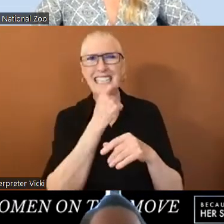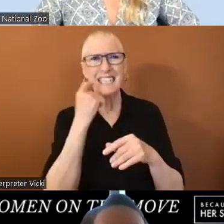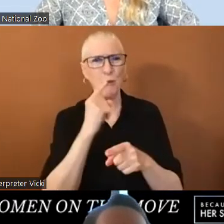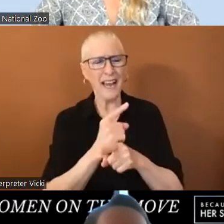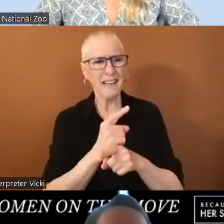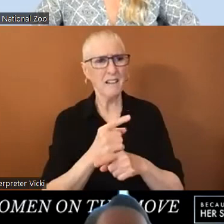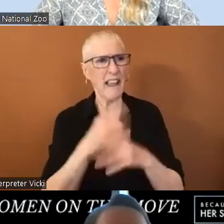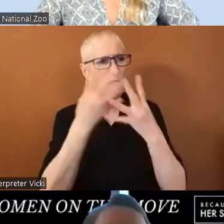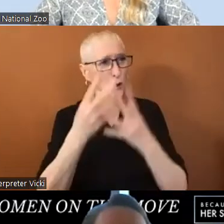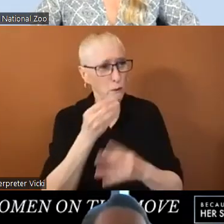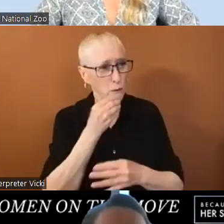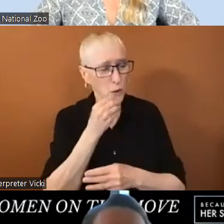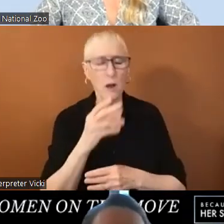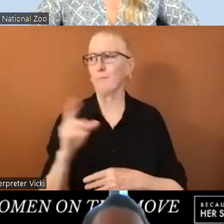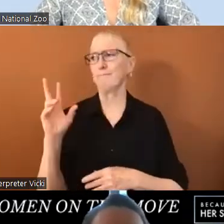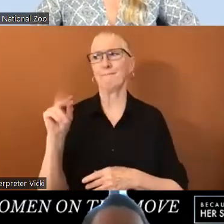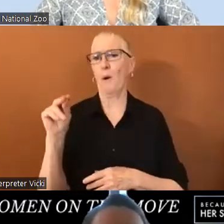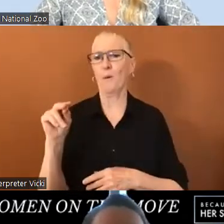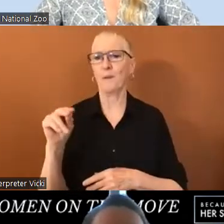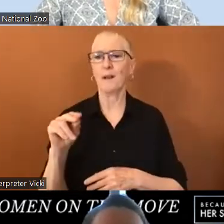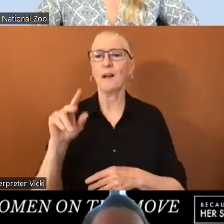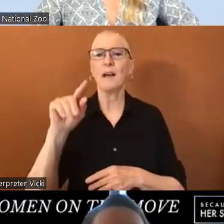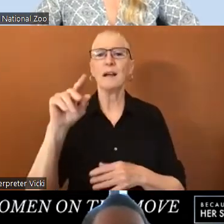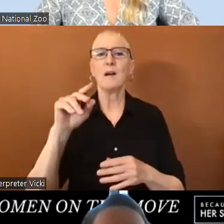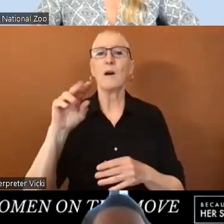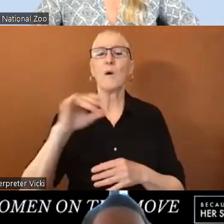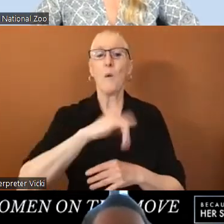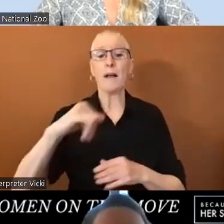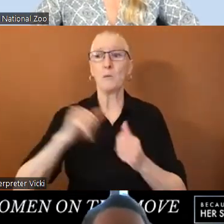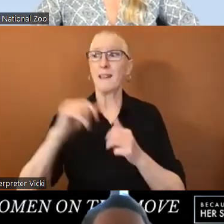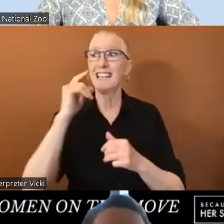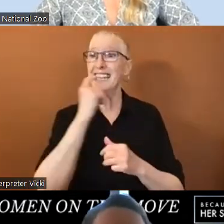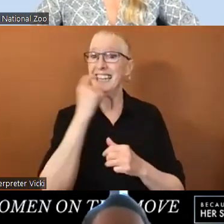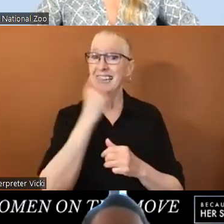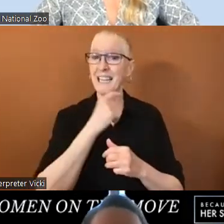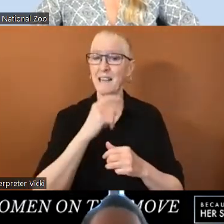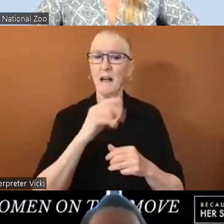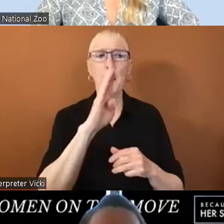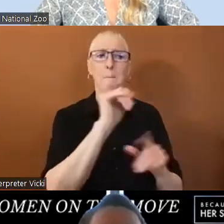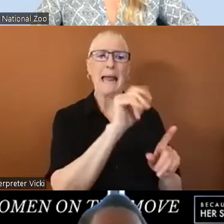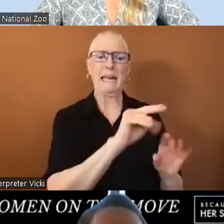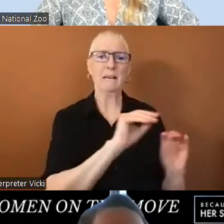Sarah: No, they don't. So toothed whales they... instead of baleen uh baleen plates they have teeth just